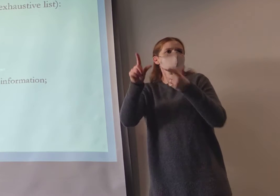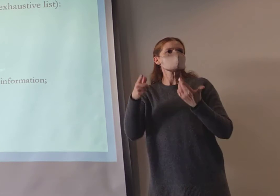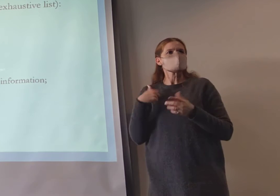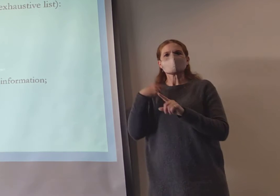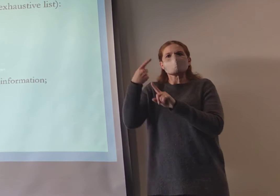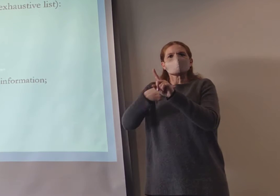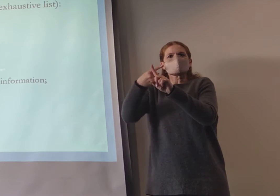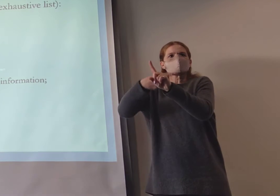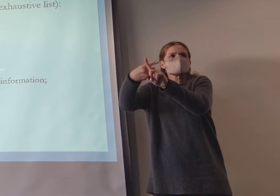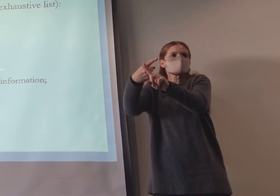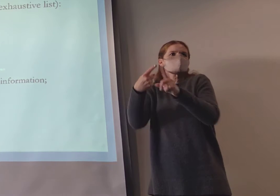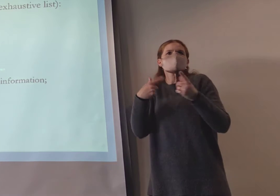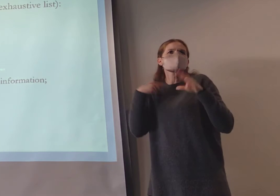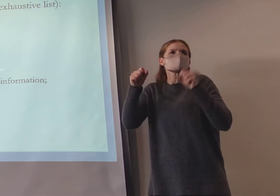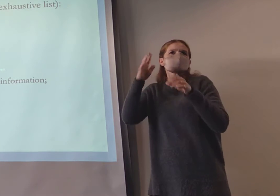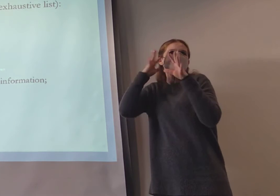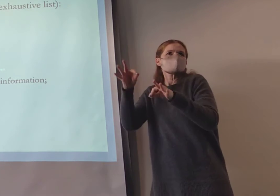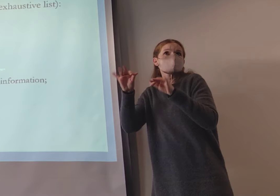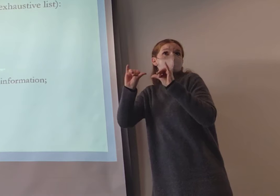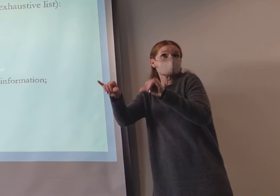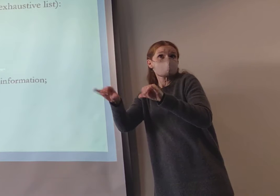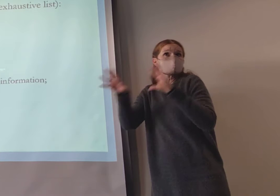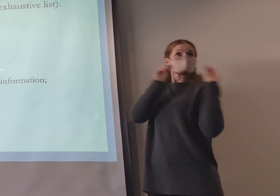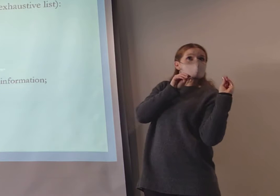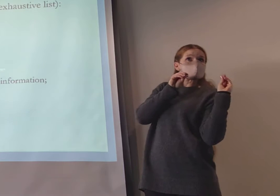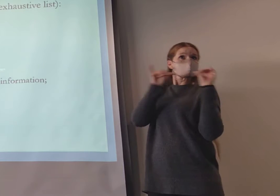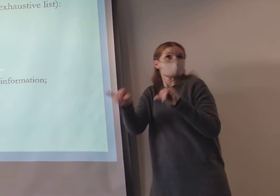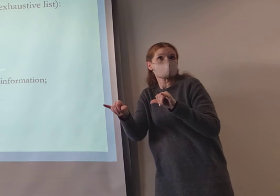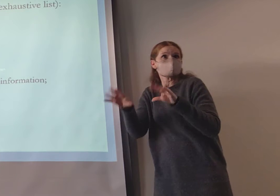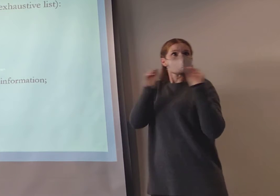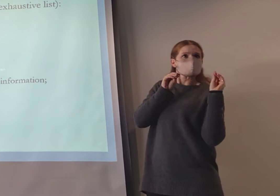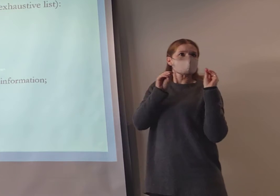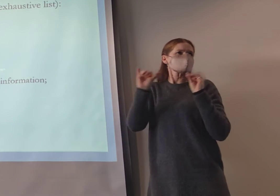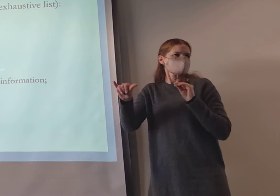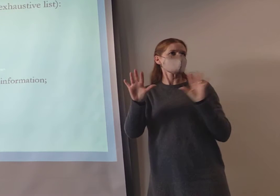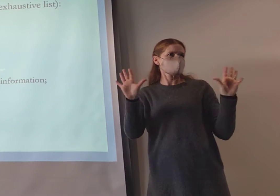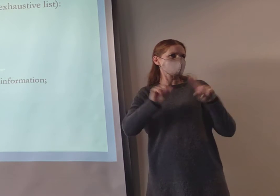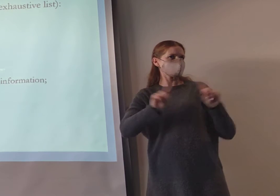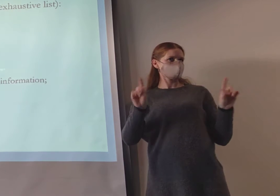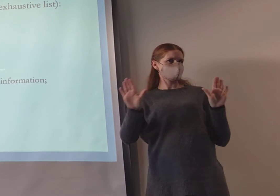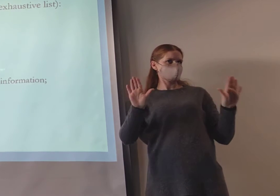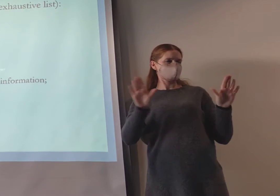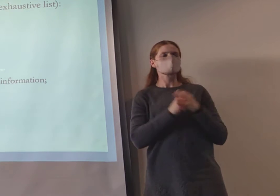These are the types of things that your lease should say if it's written or that you should